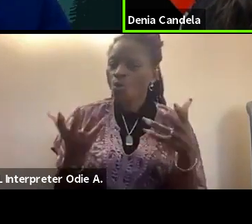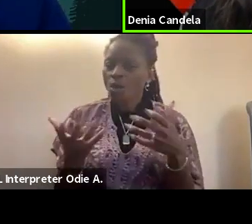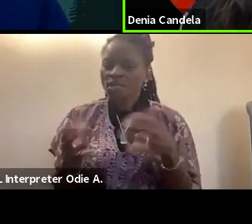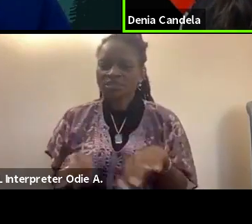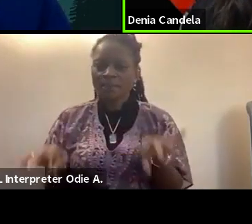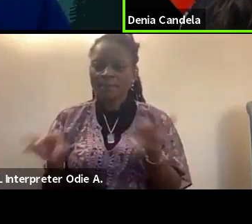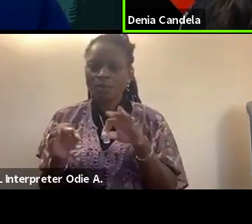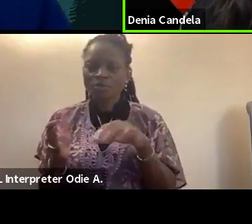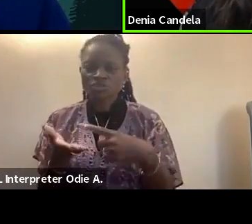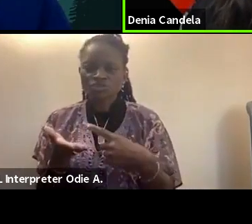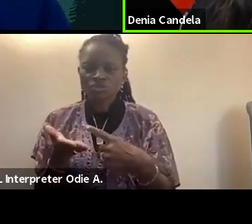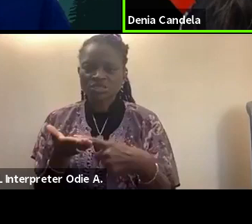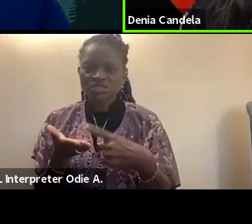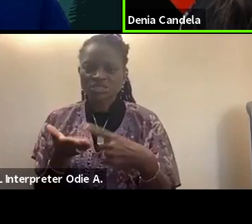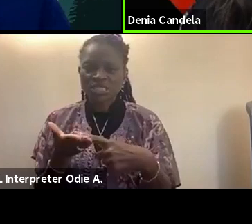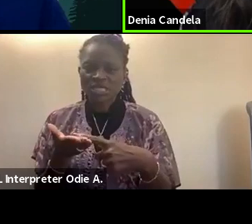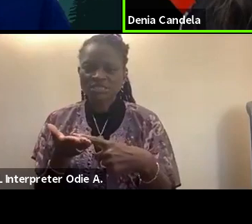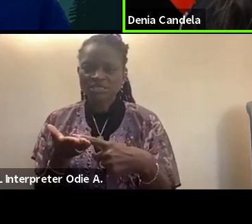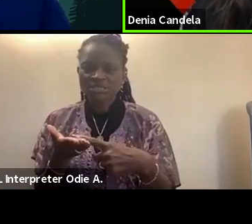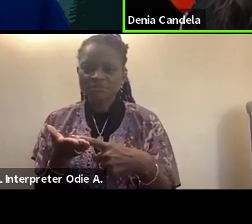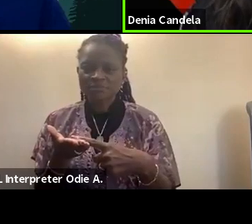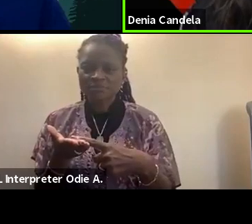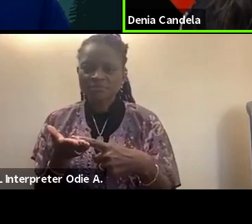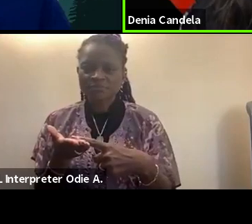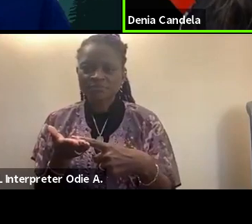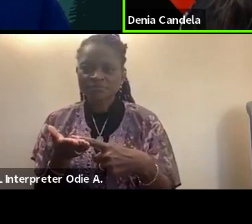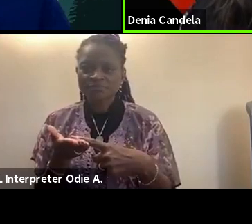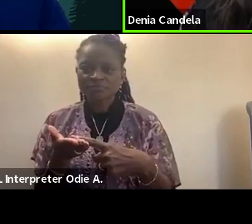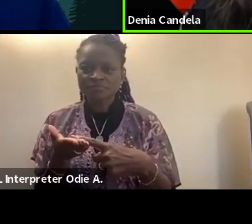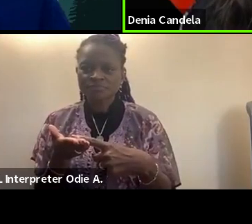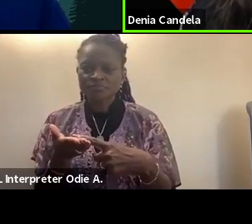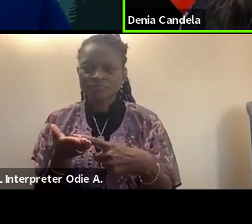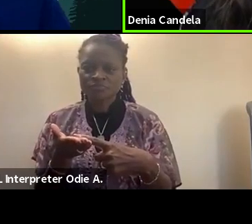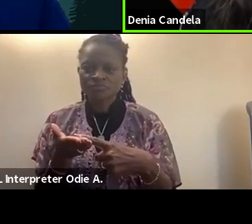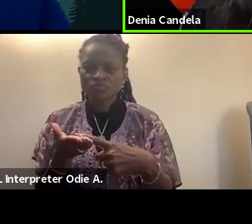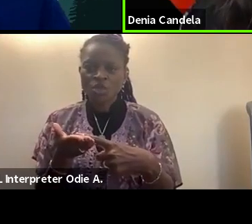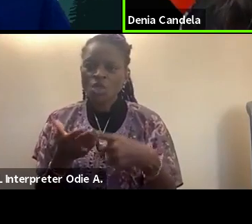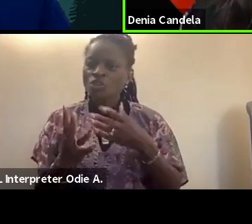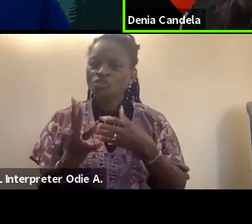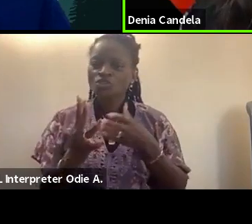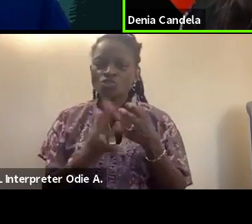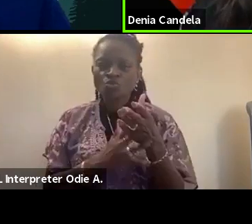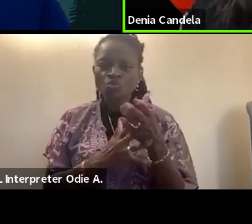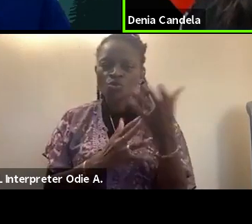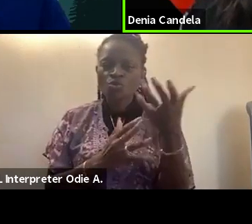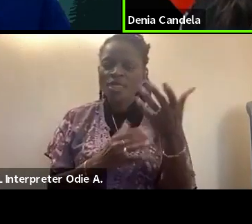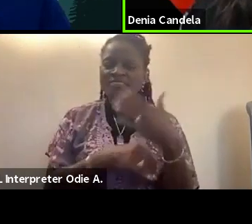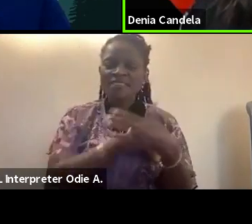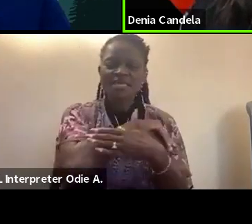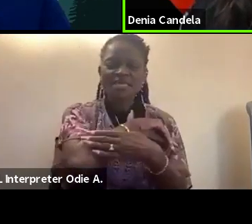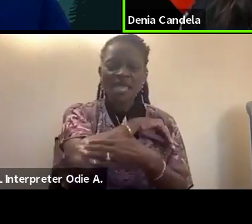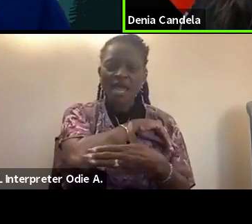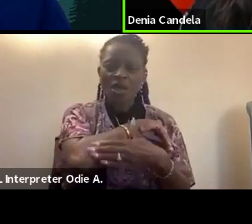Promotoras have been a critical and vital source for this through the county, and although our system is not perfect,